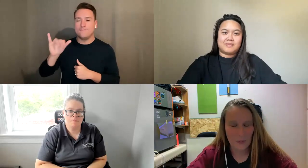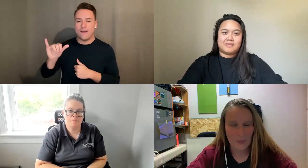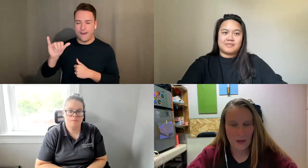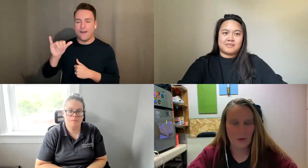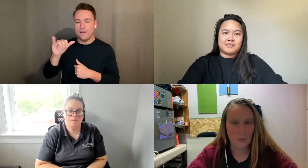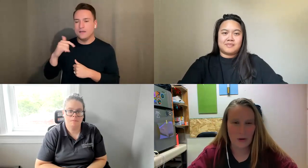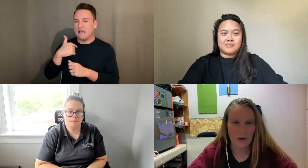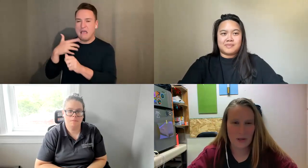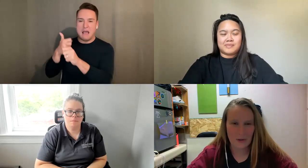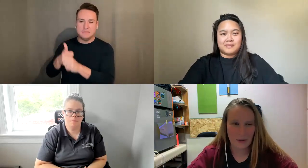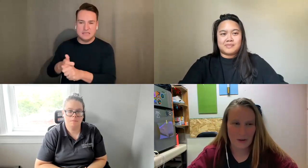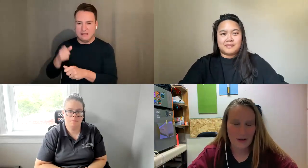I put new products on there.